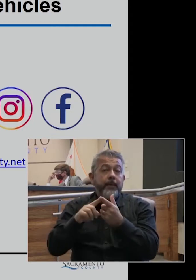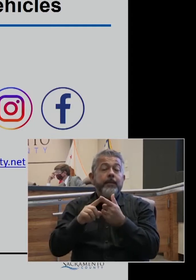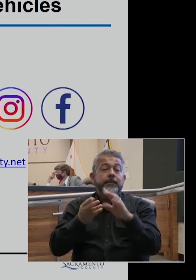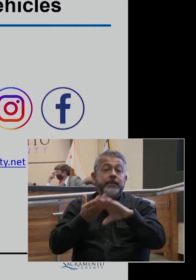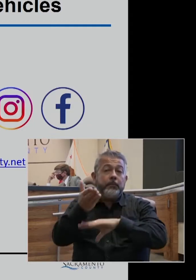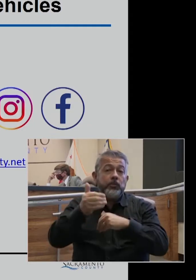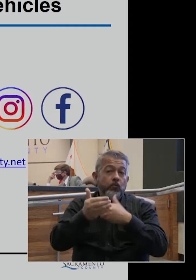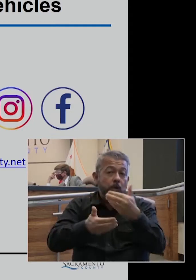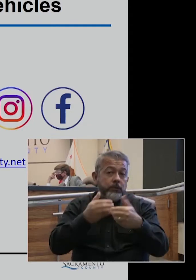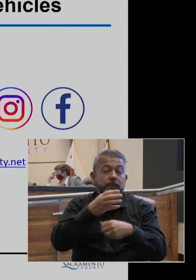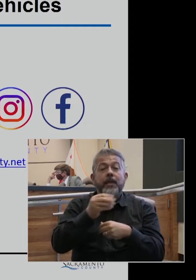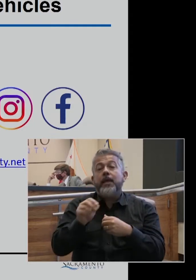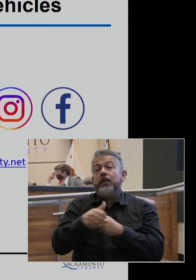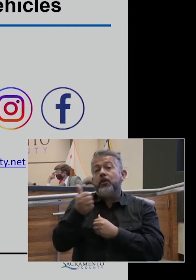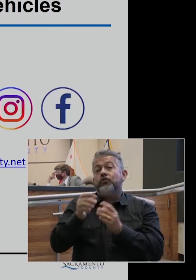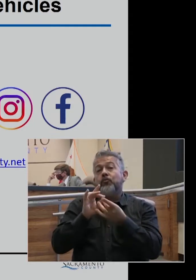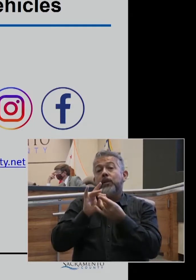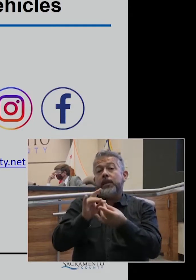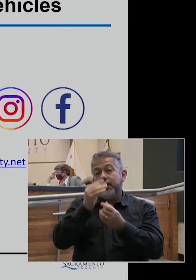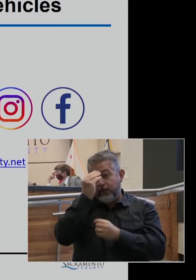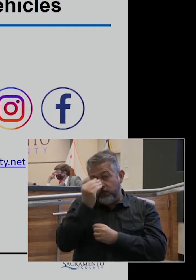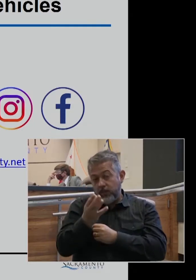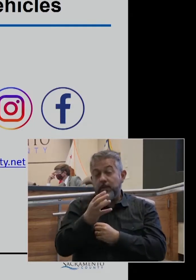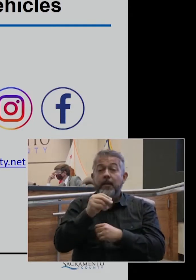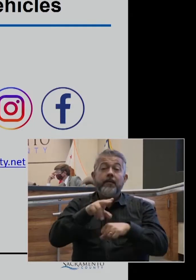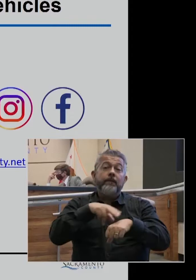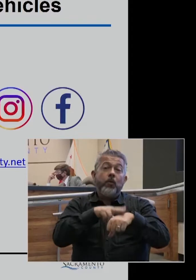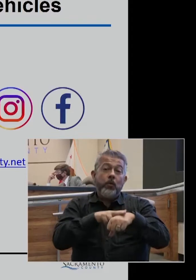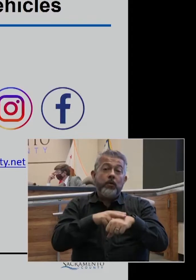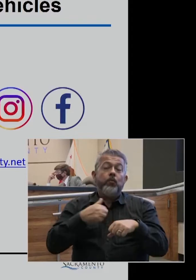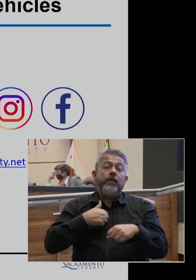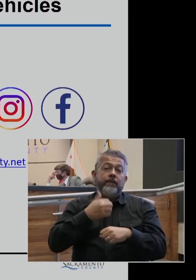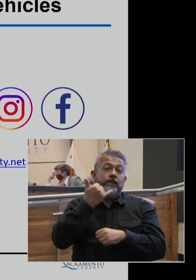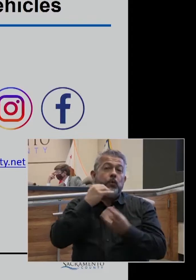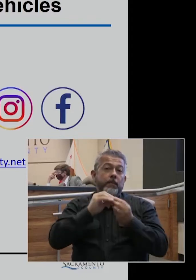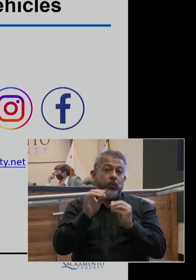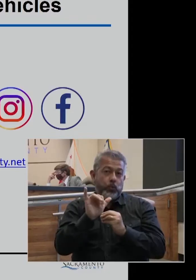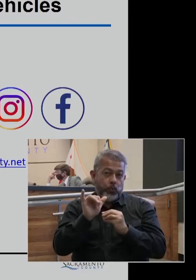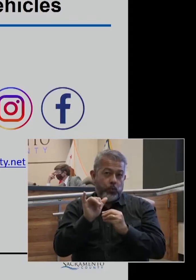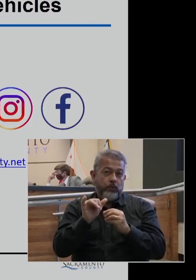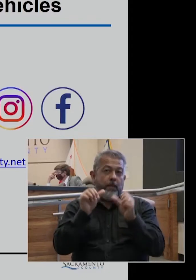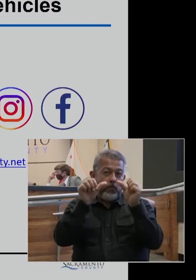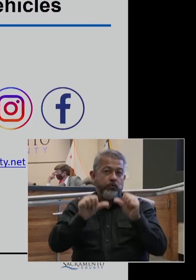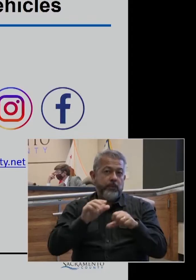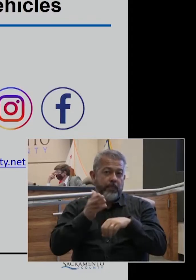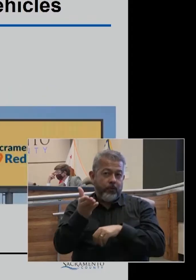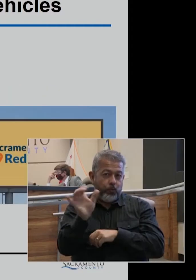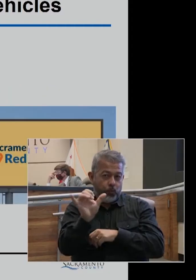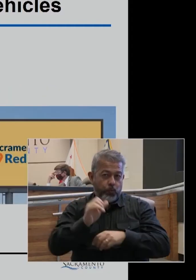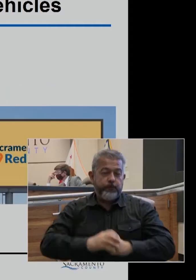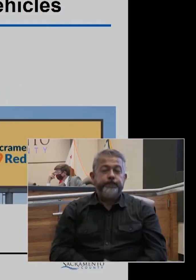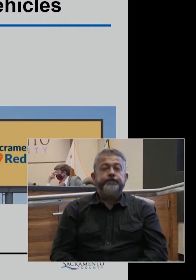SUBMISSIONS AND OTHER RELATED INFORMATION AND WE HAVE A PHONE INFORMATION AND WE HAVE A PHONE NUMBER FOR FOLKS TO CALL AS